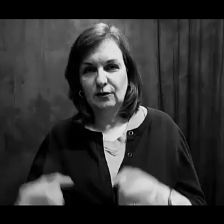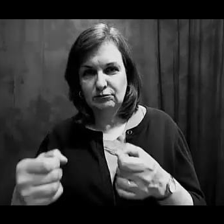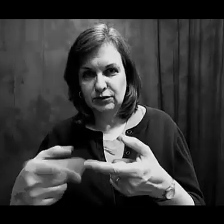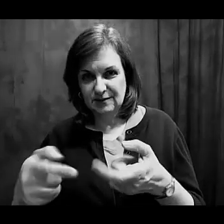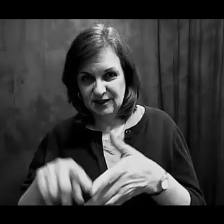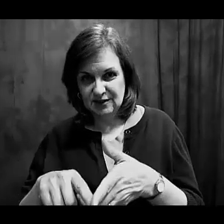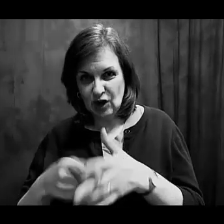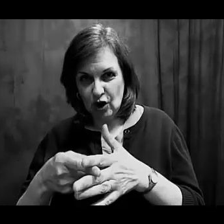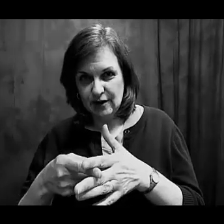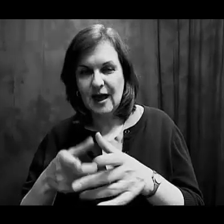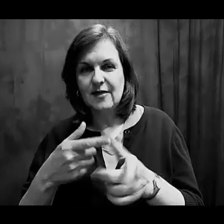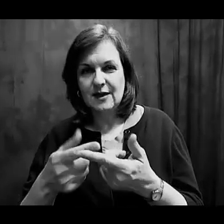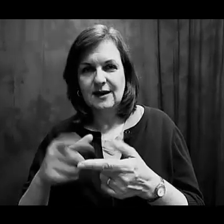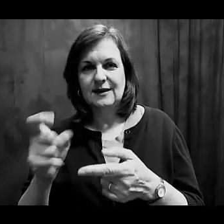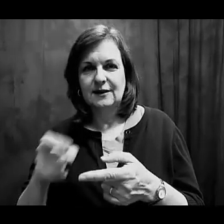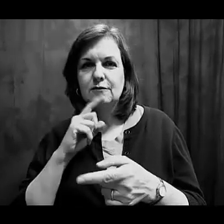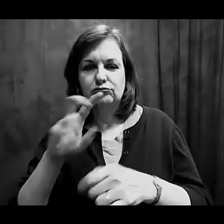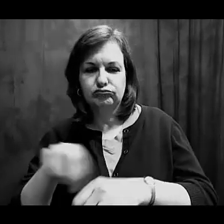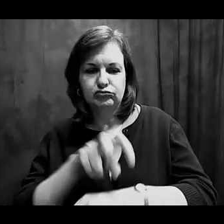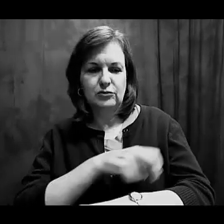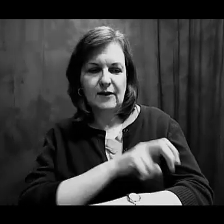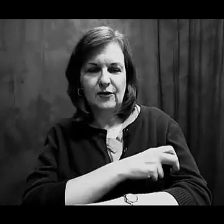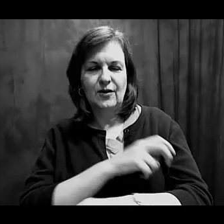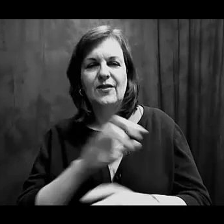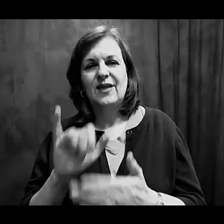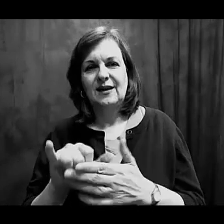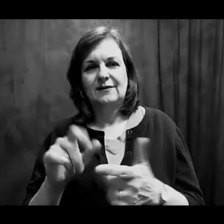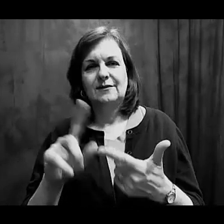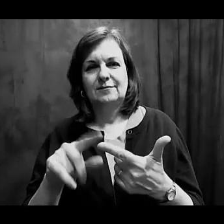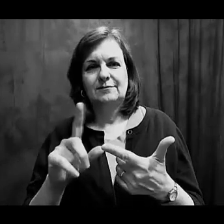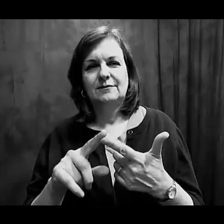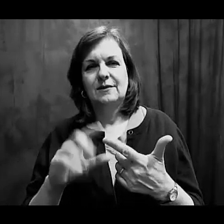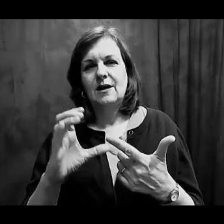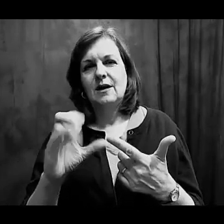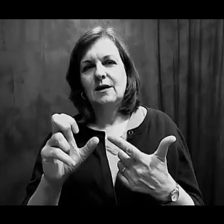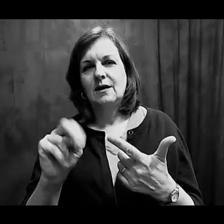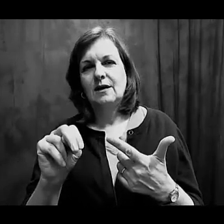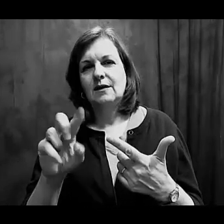this is your receptor